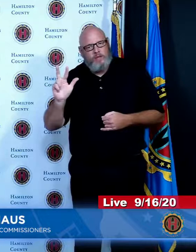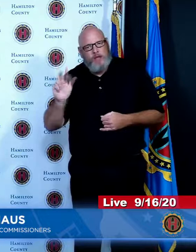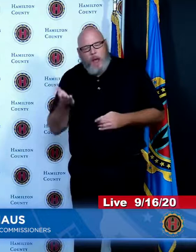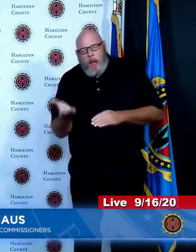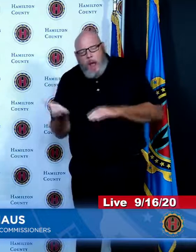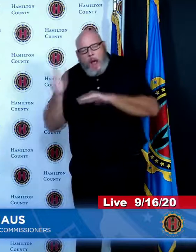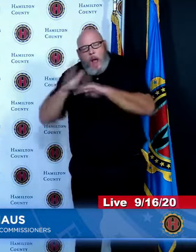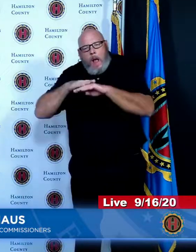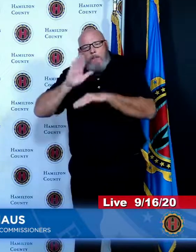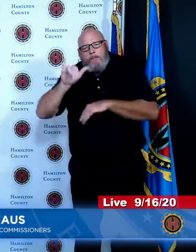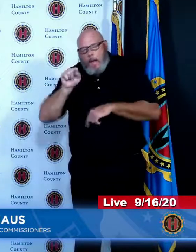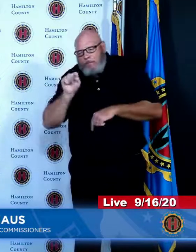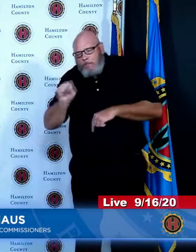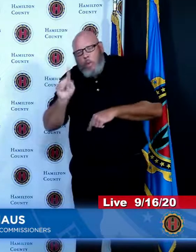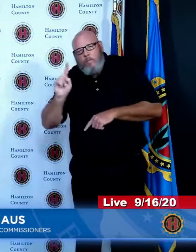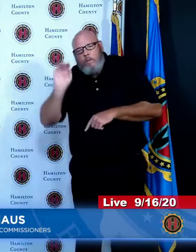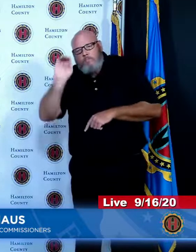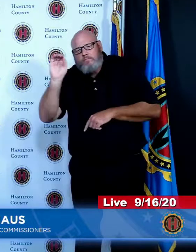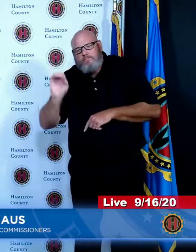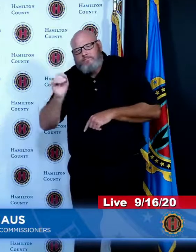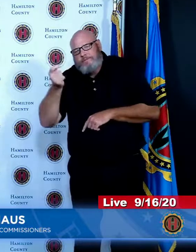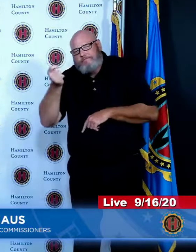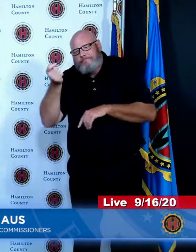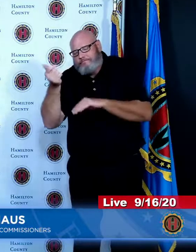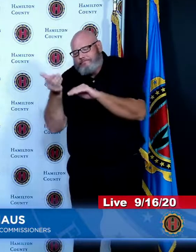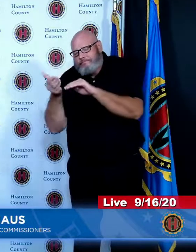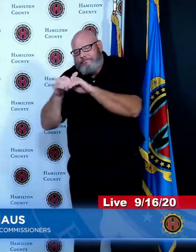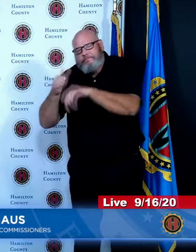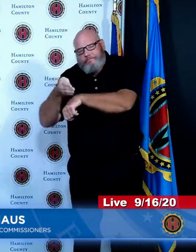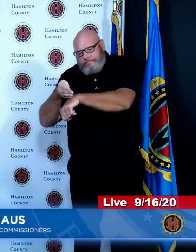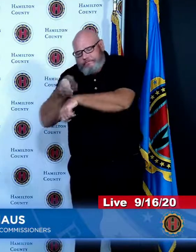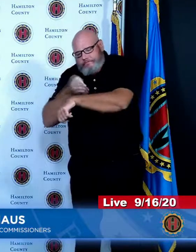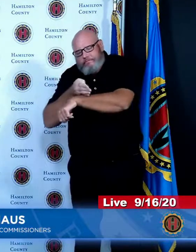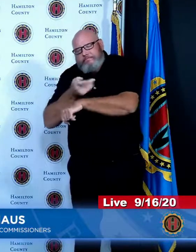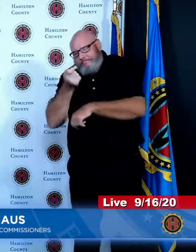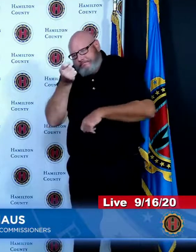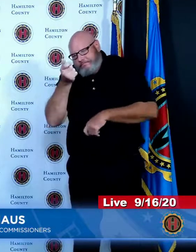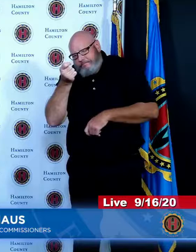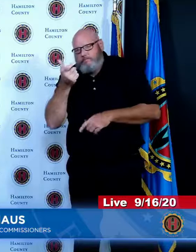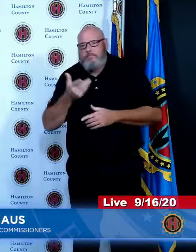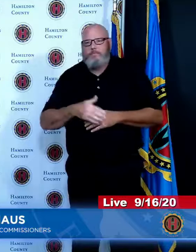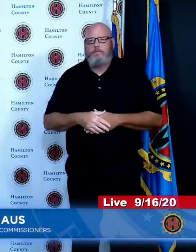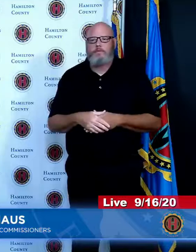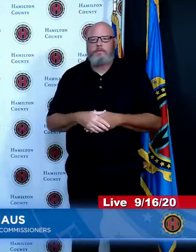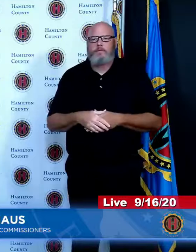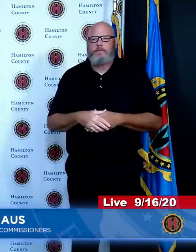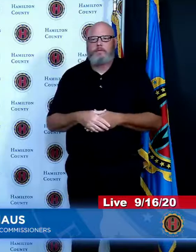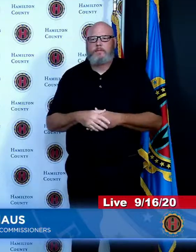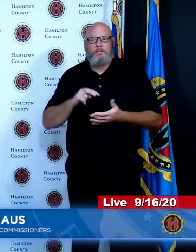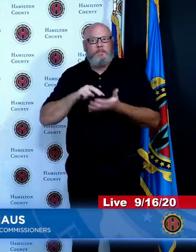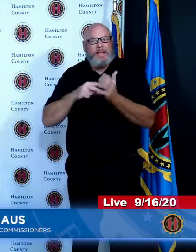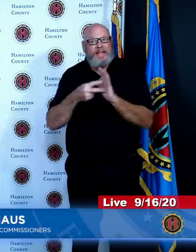under counting people and so out of 800 800,000 people in Hamilton County or so